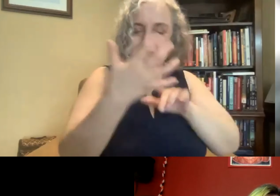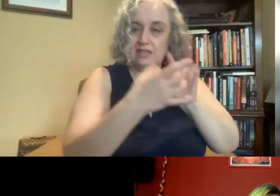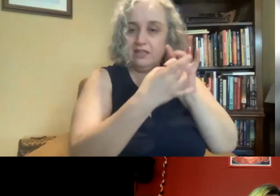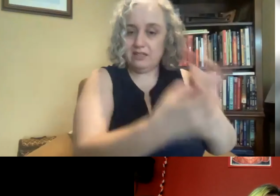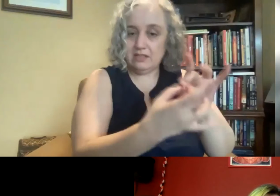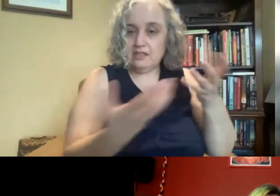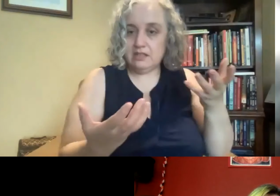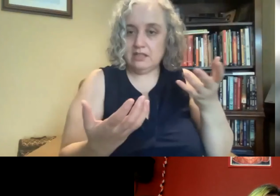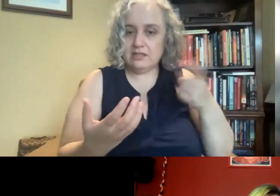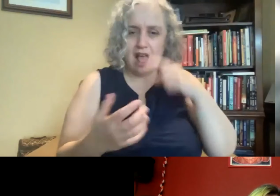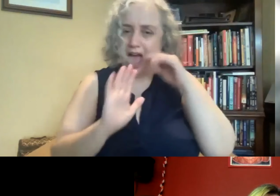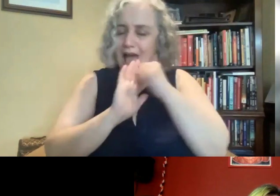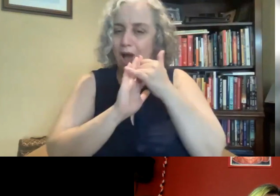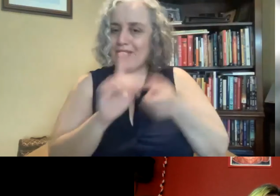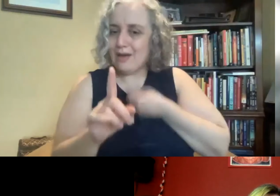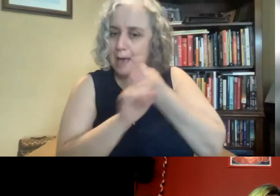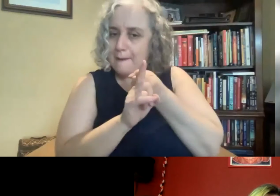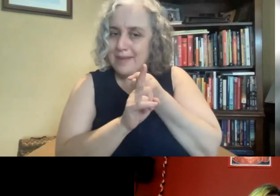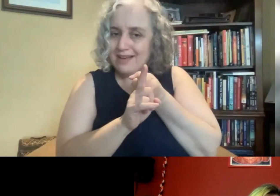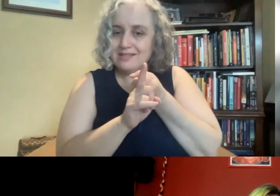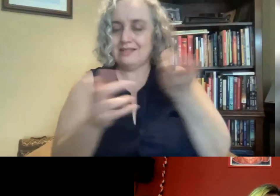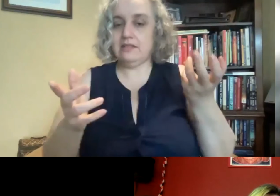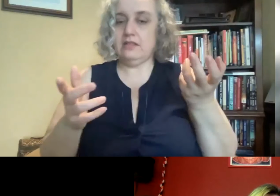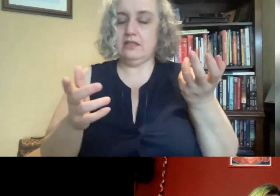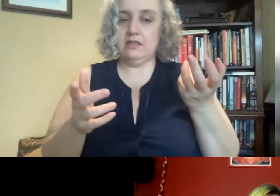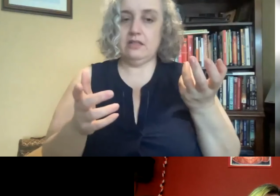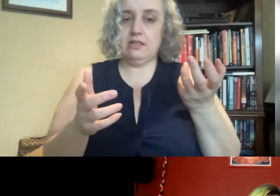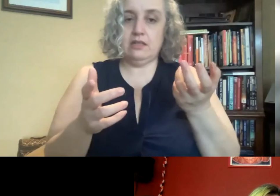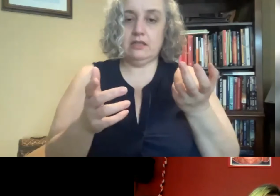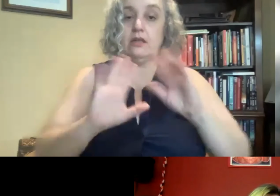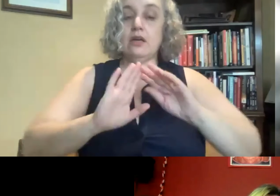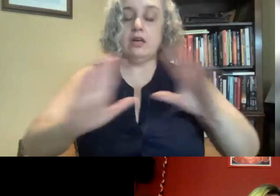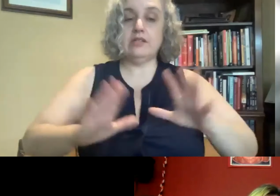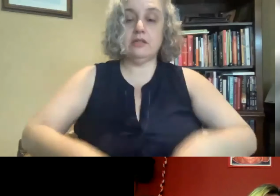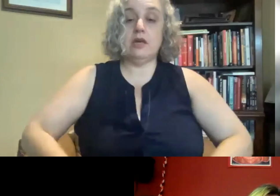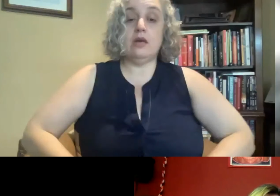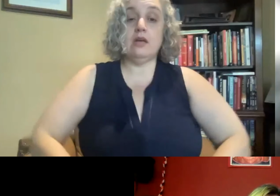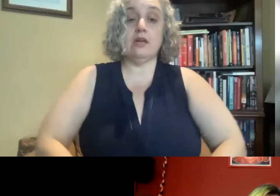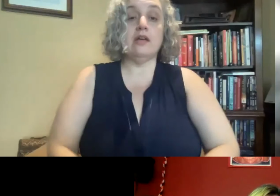How do you think that's going to play out? I mean, obviously people with disabilities are